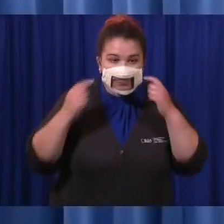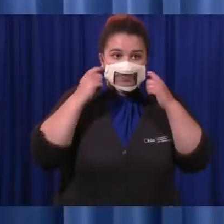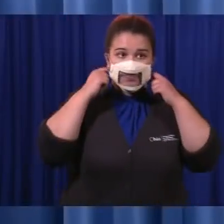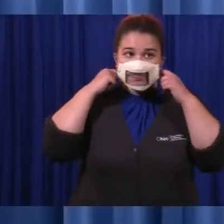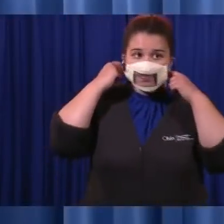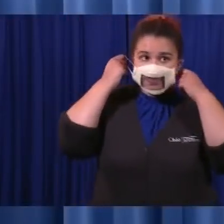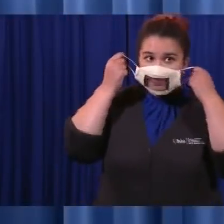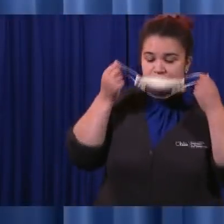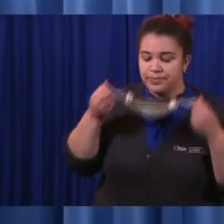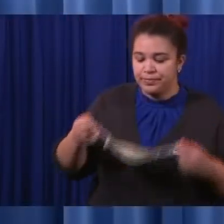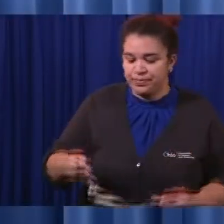READY